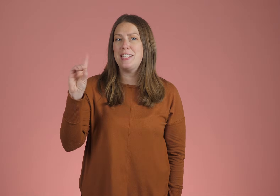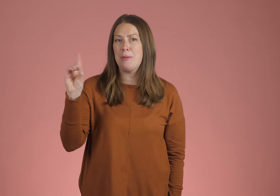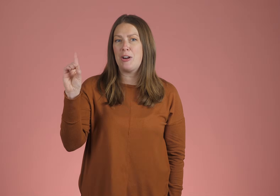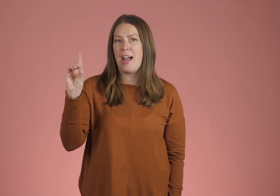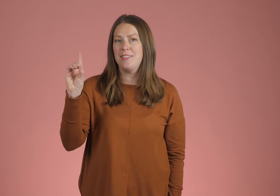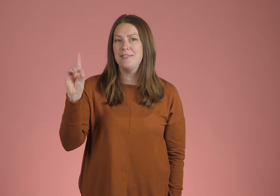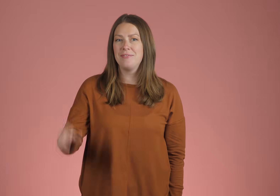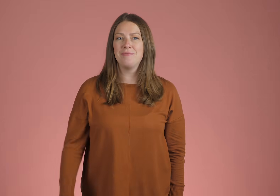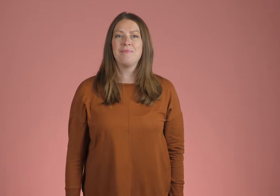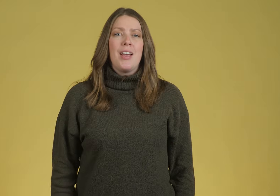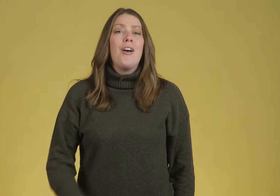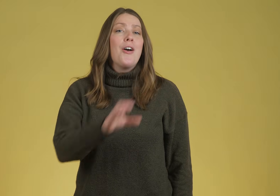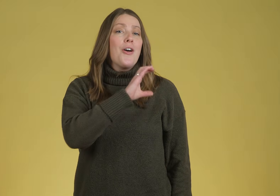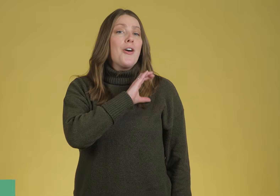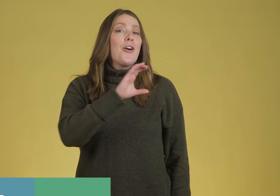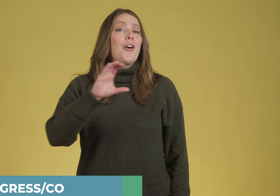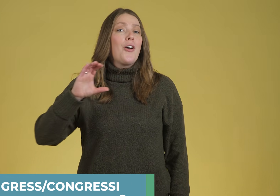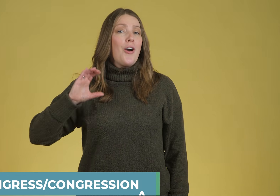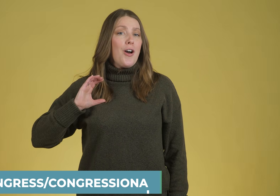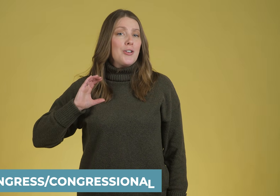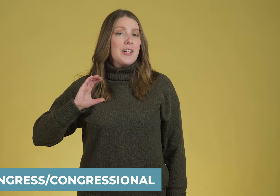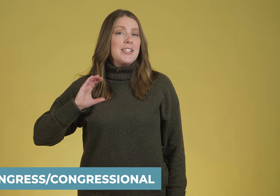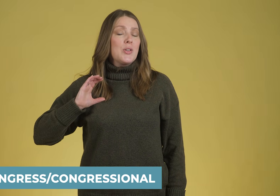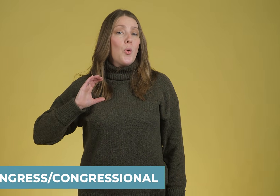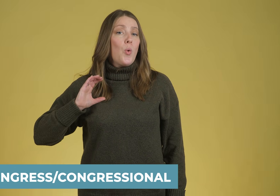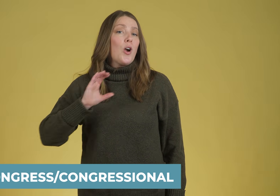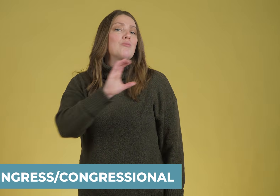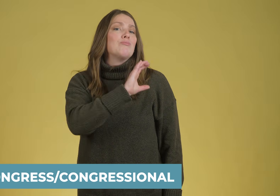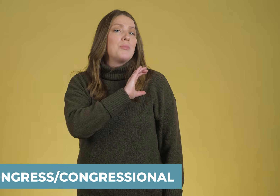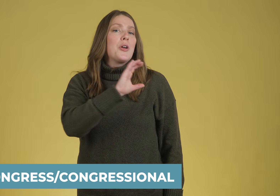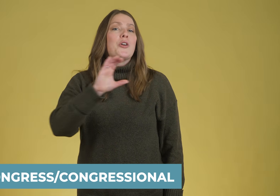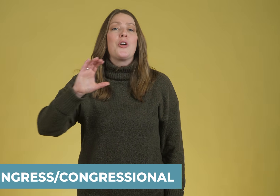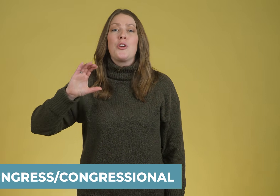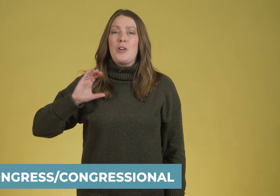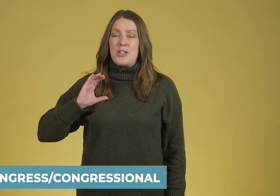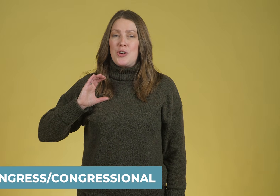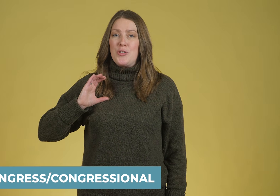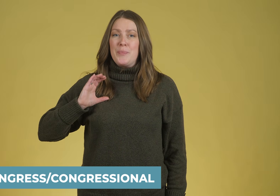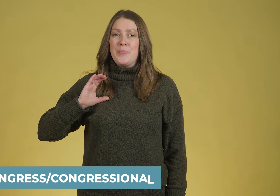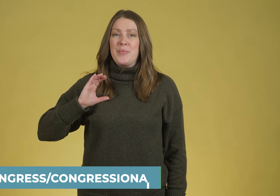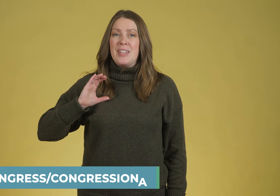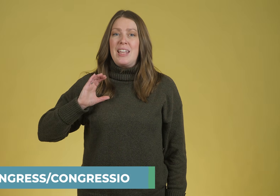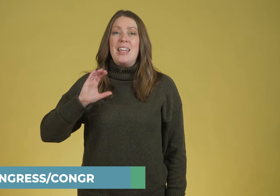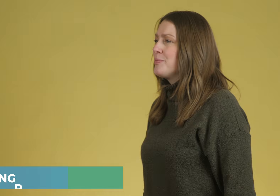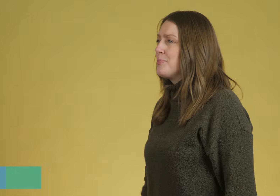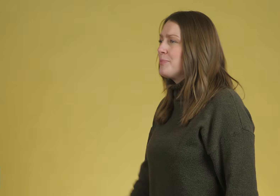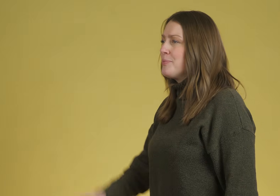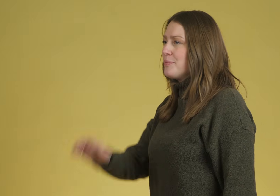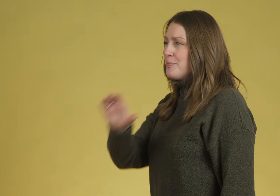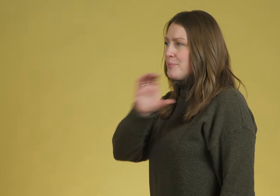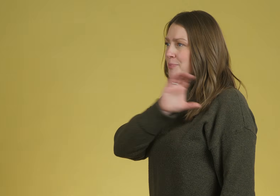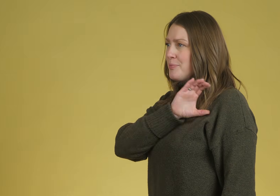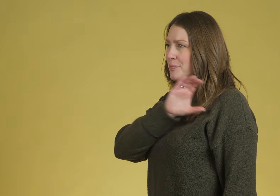Democrat. Congress or congressional. It's a C-shaped hand